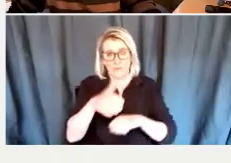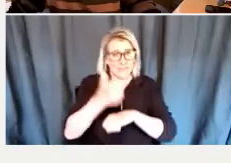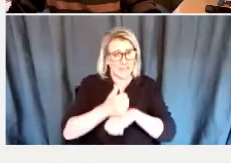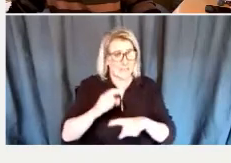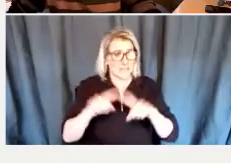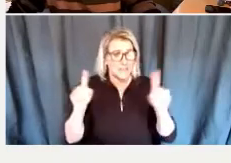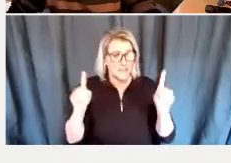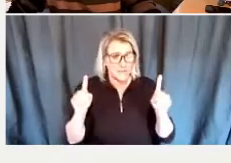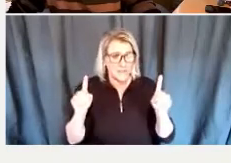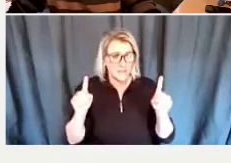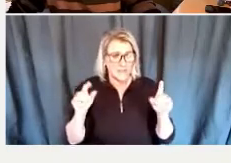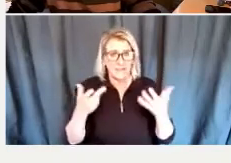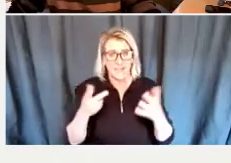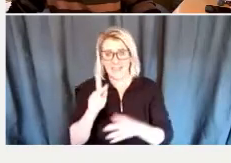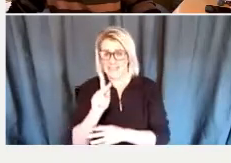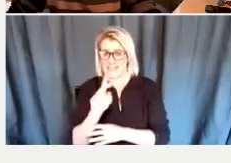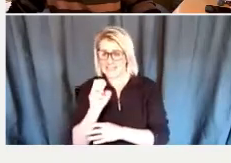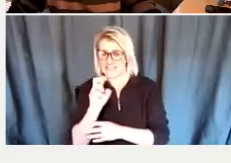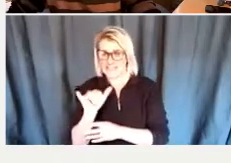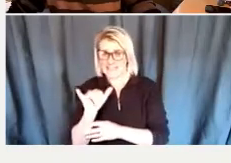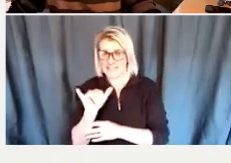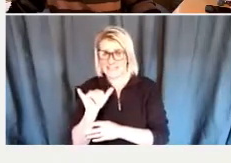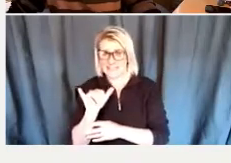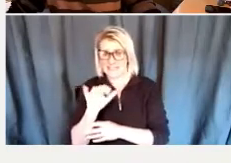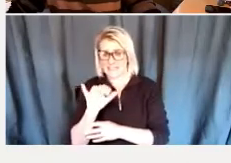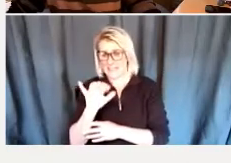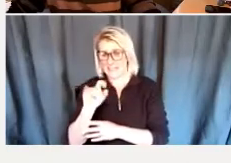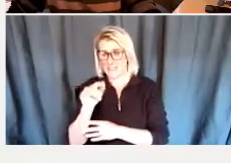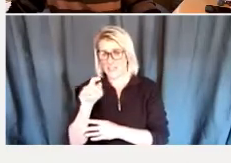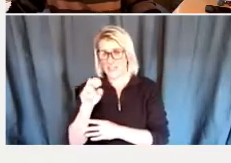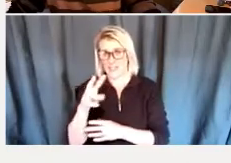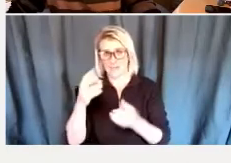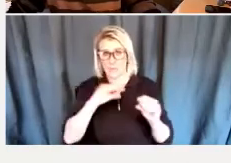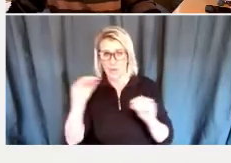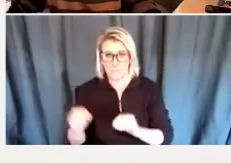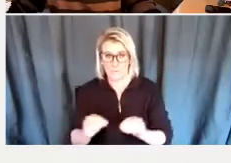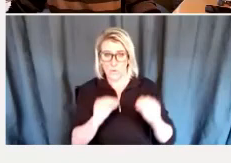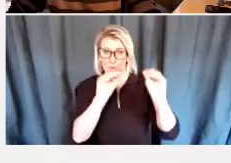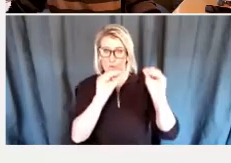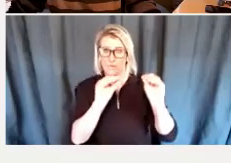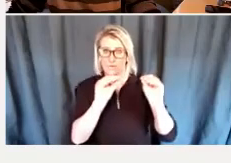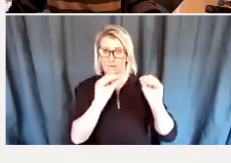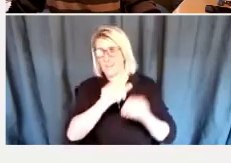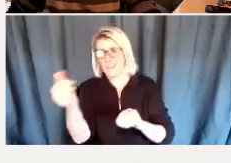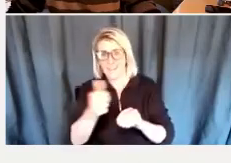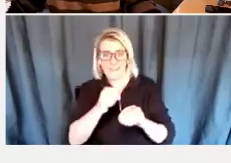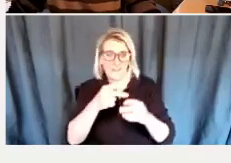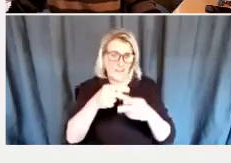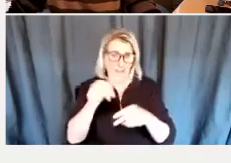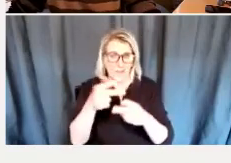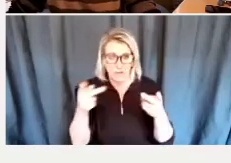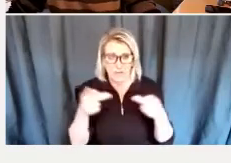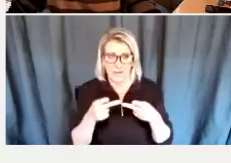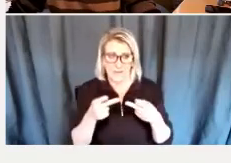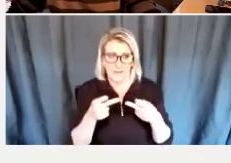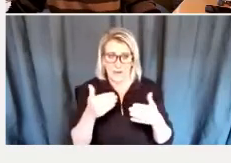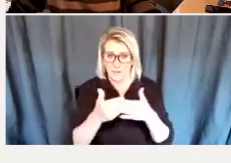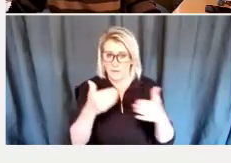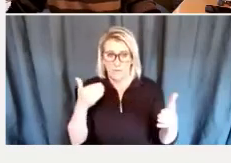maybe you want to put somewhere else. May be before Who We Are. If you do not have access